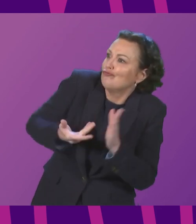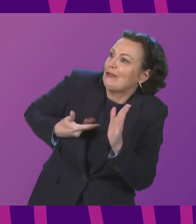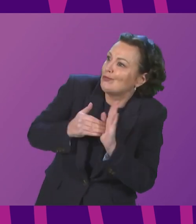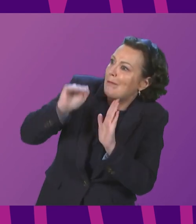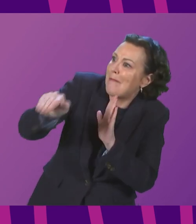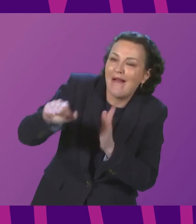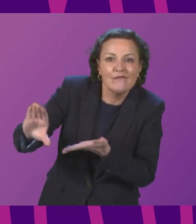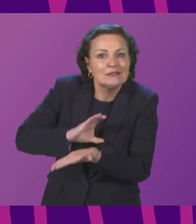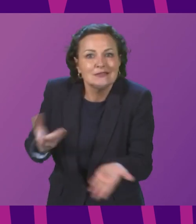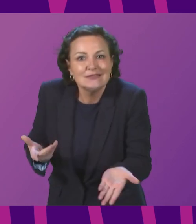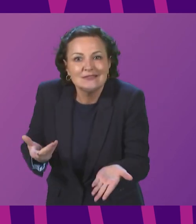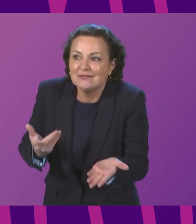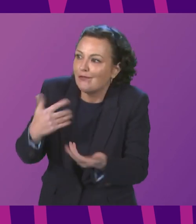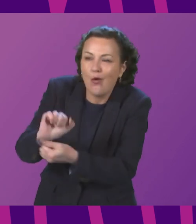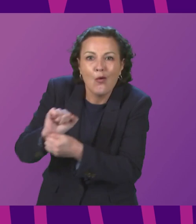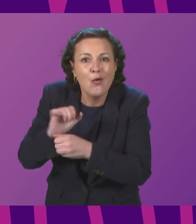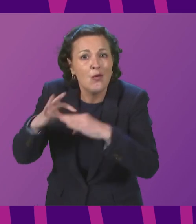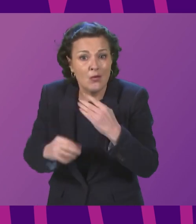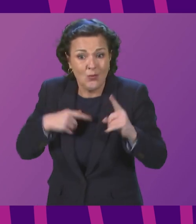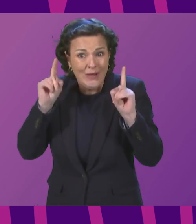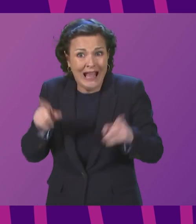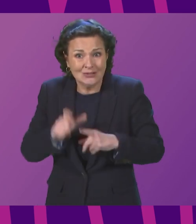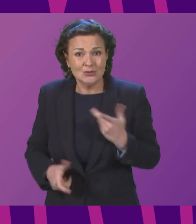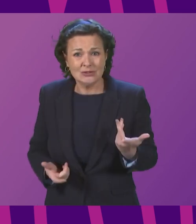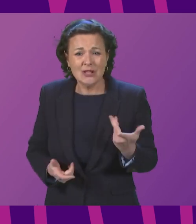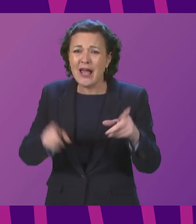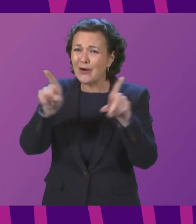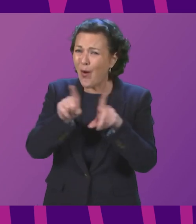do, we cannot go on managing the virus by using restrictions only. To be fair, I point